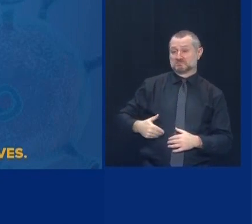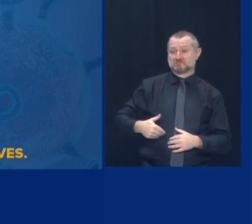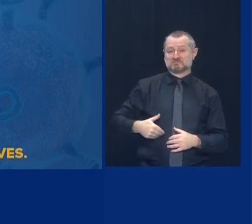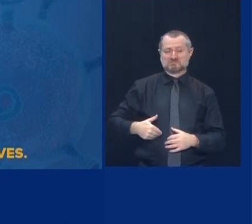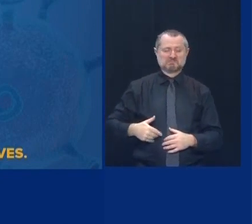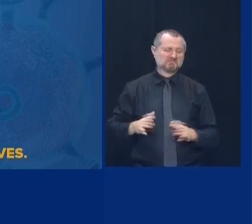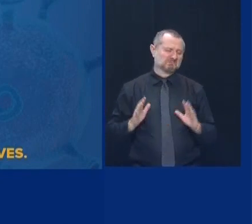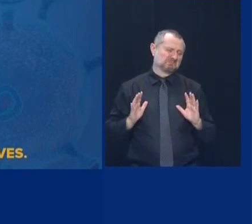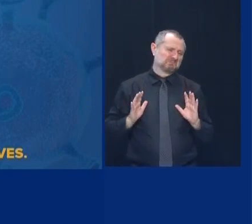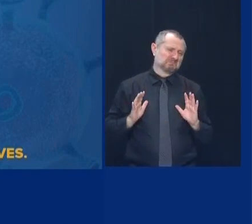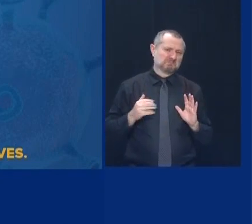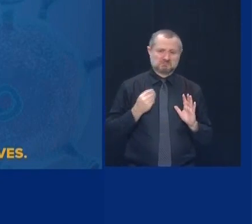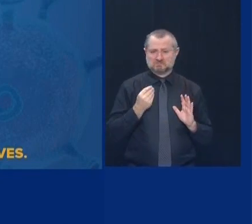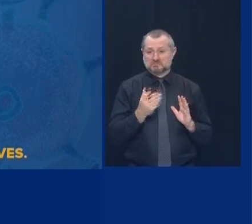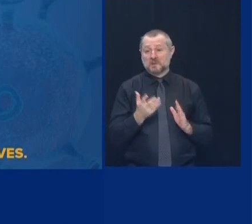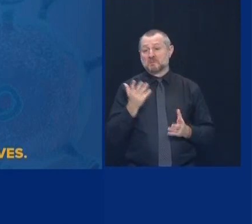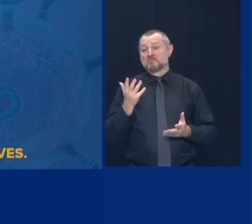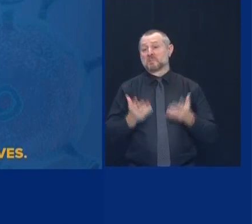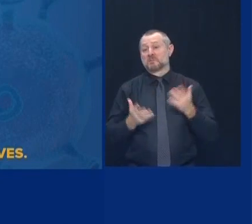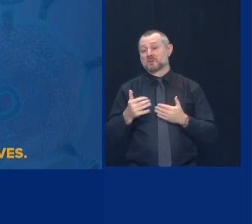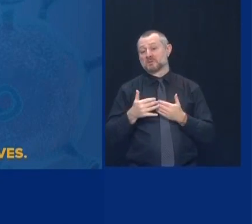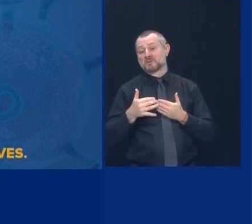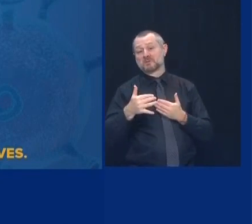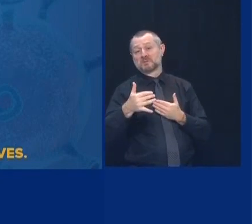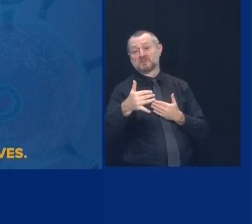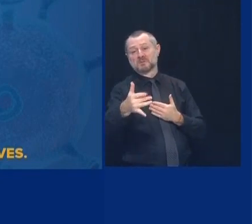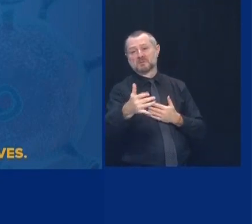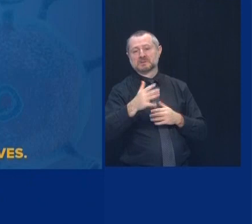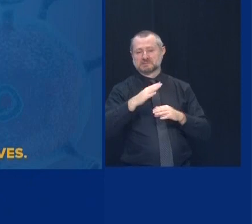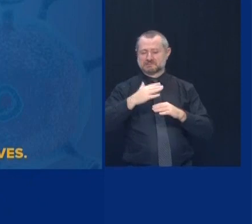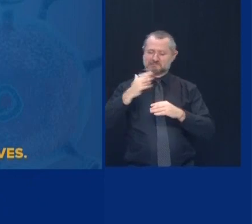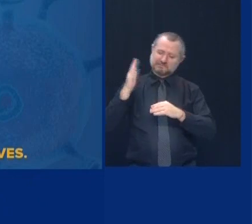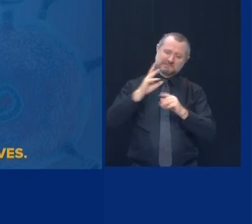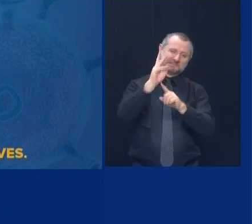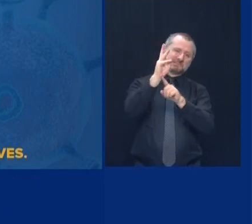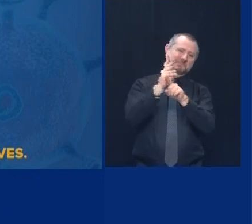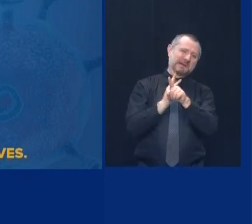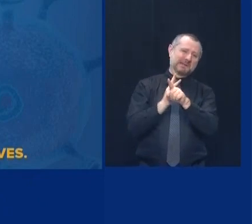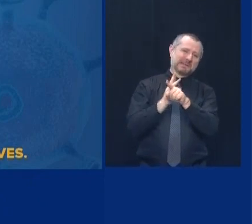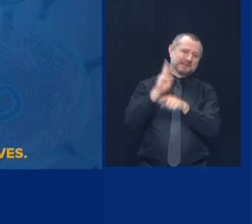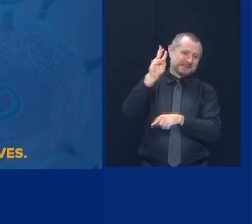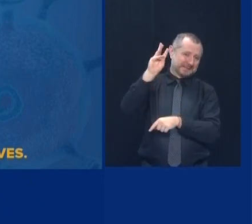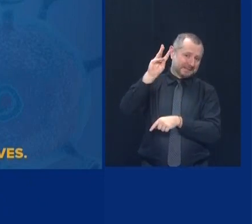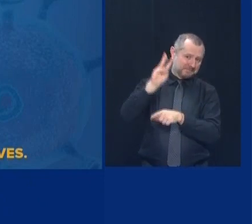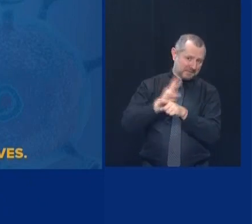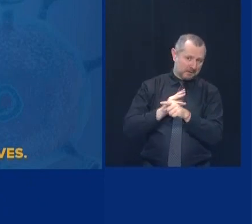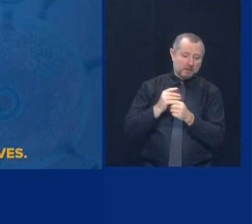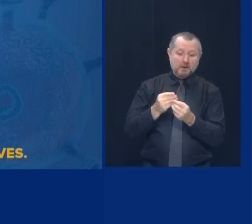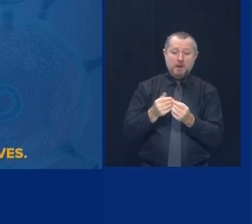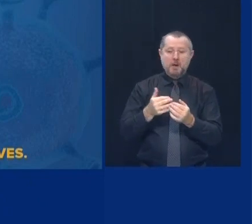IT WILL BE FOR FIRST HIGH POPULATION OF NURSING HOMES AND ETCETERA, I WILL WAGER YOU